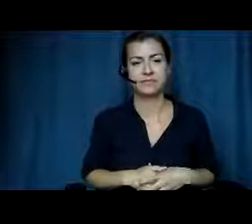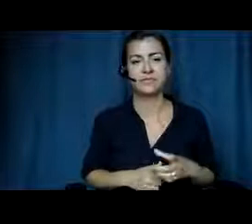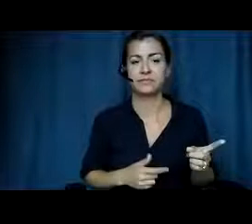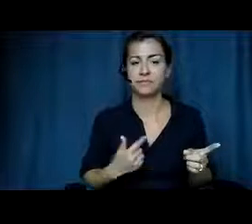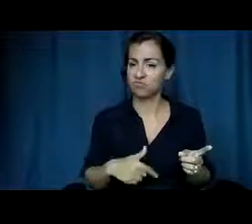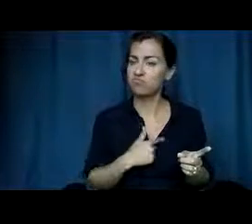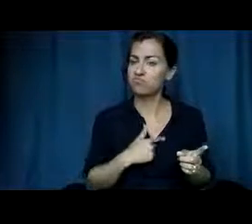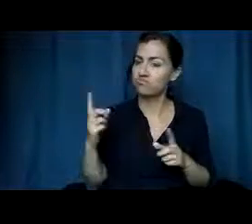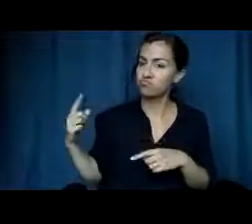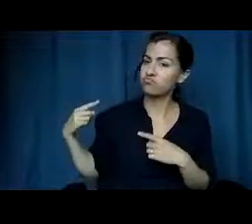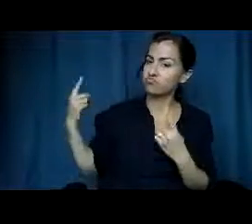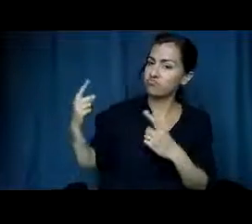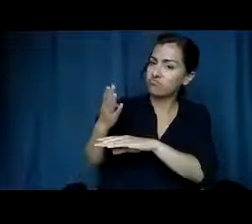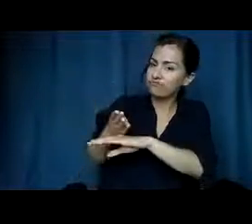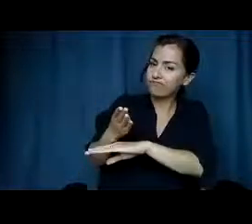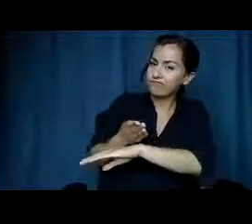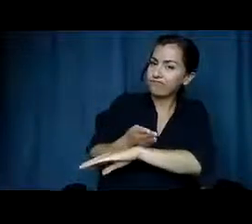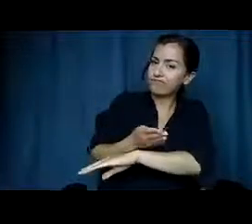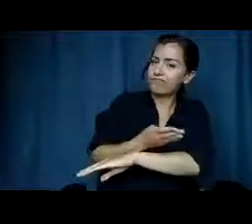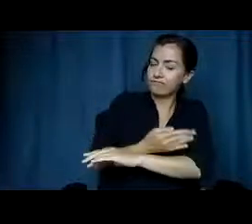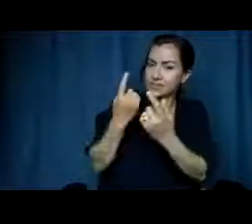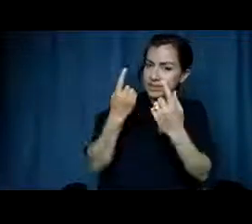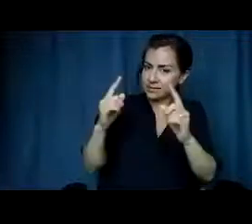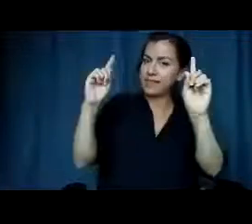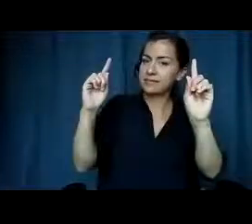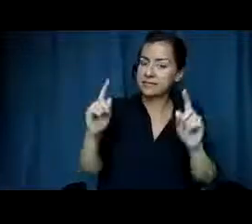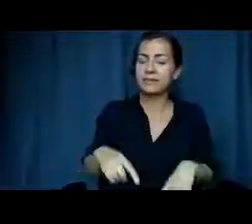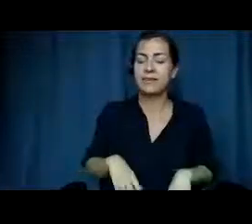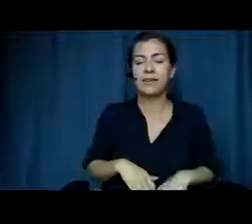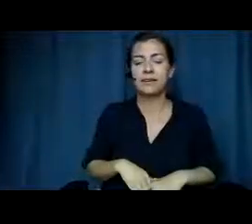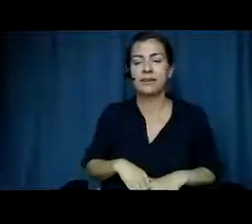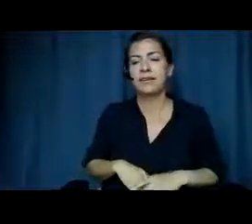who have guardians, aren't allowed to vote, and that's not